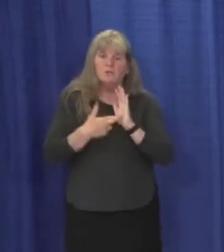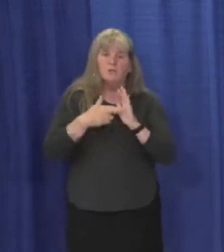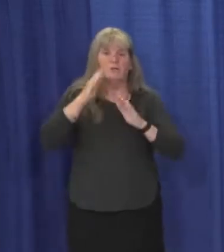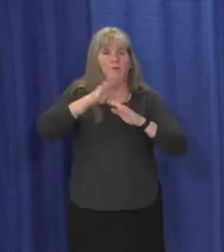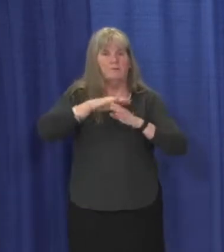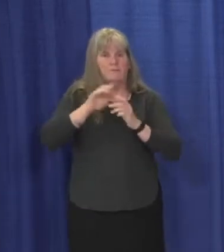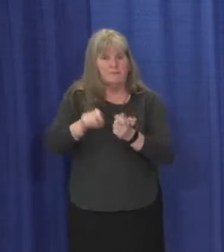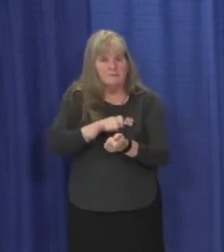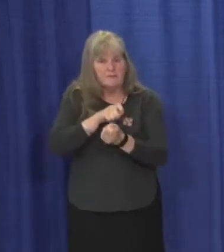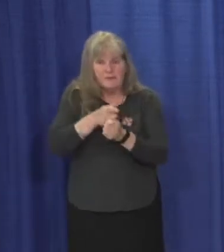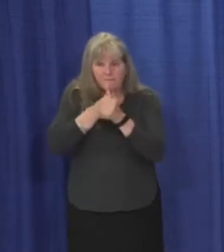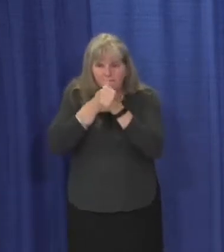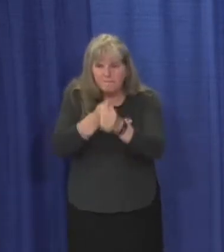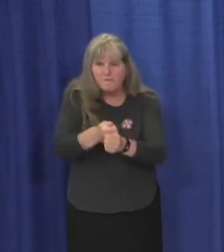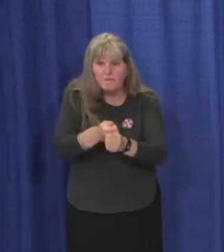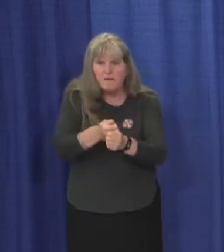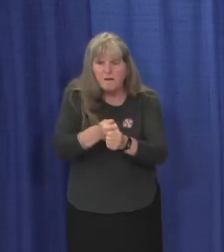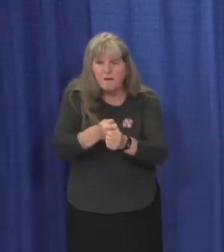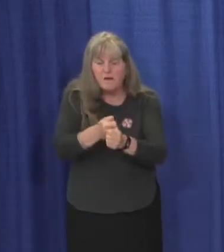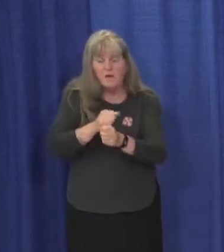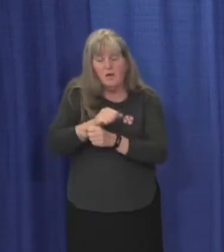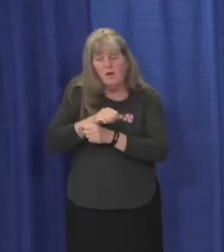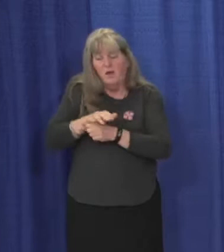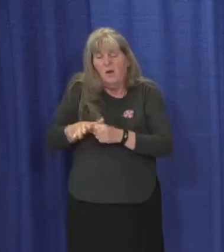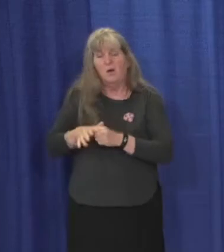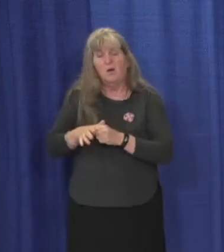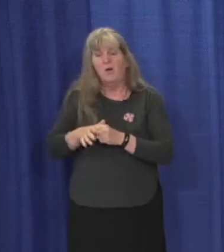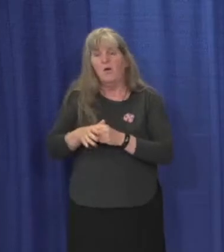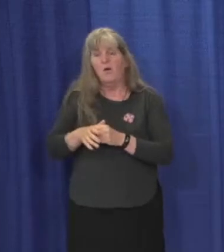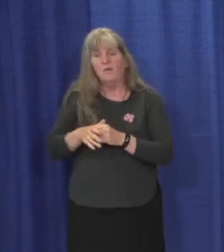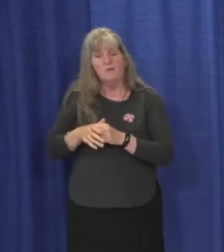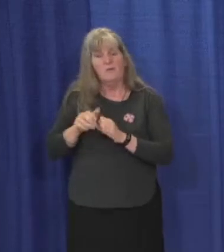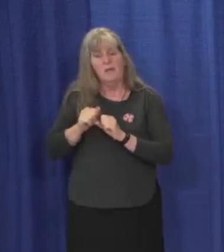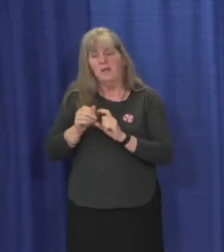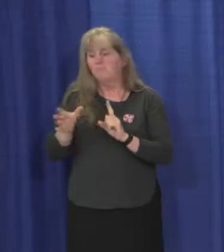the measures and recommendations closely as this COVID does not